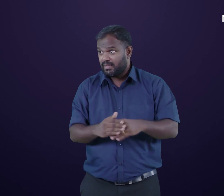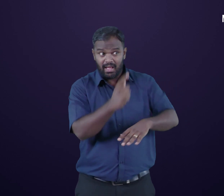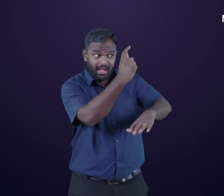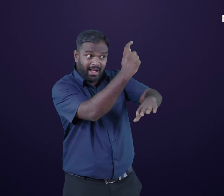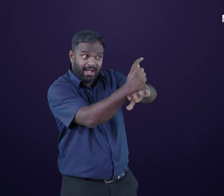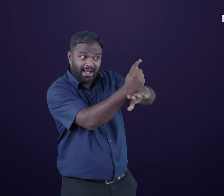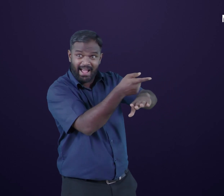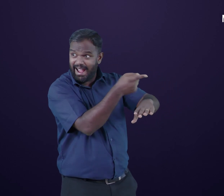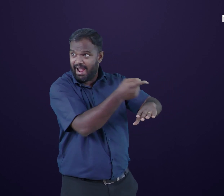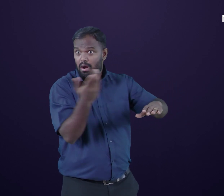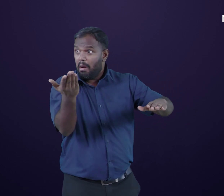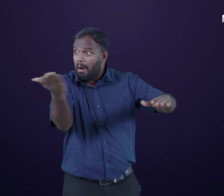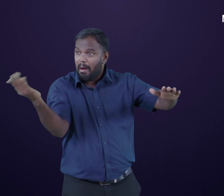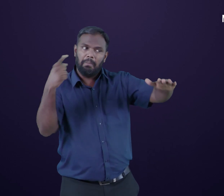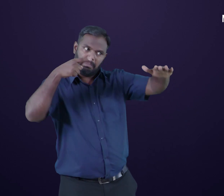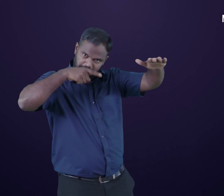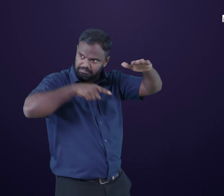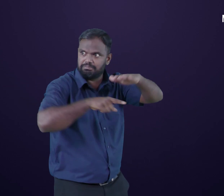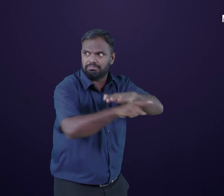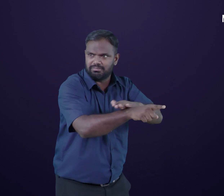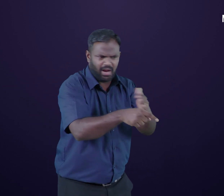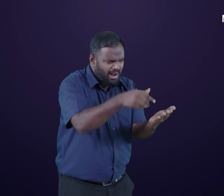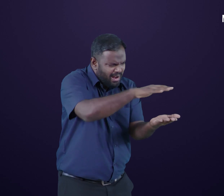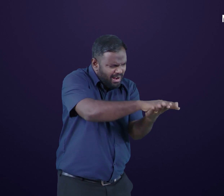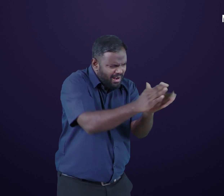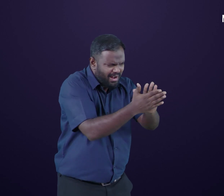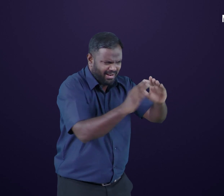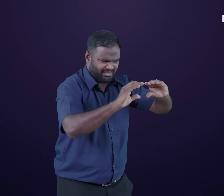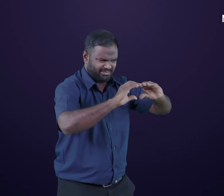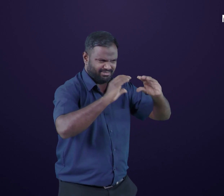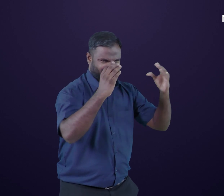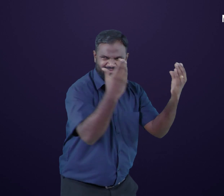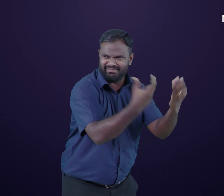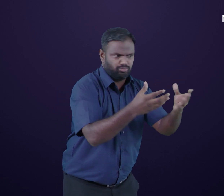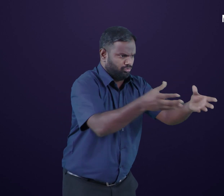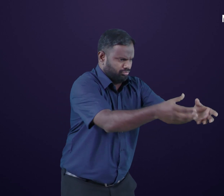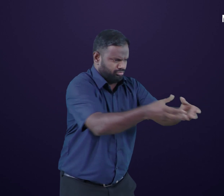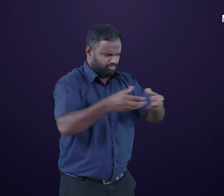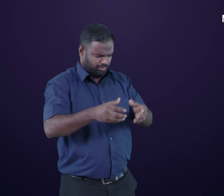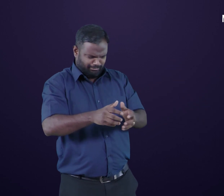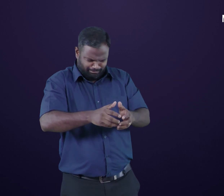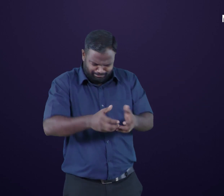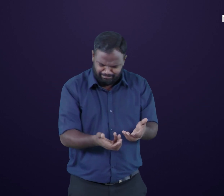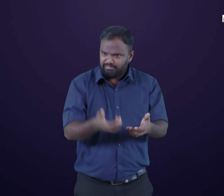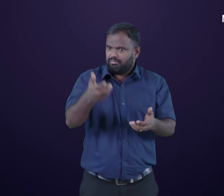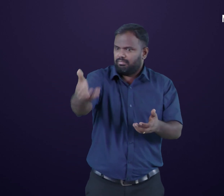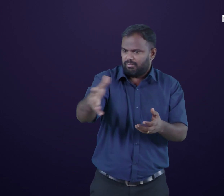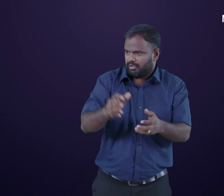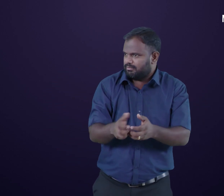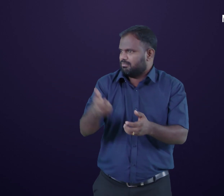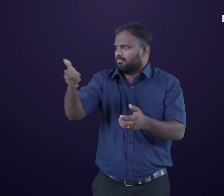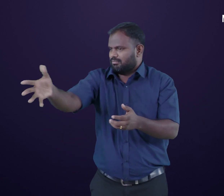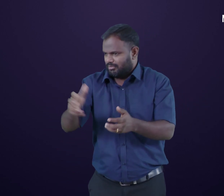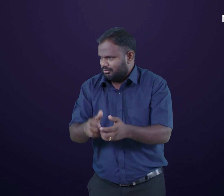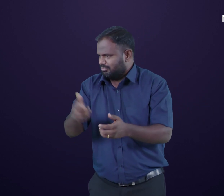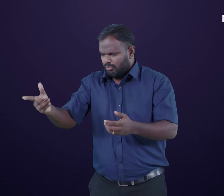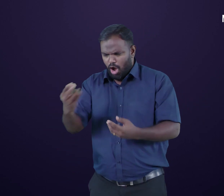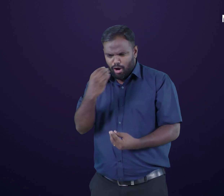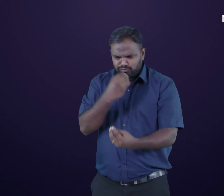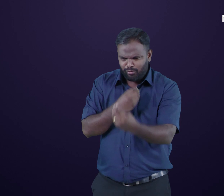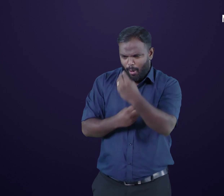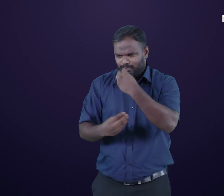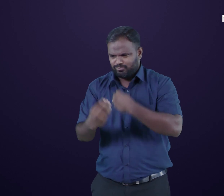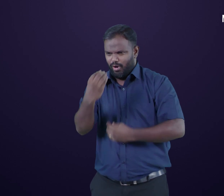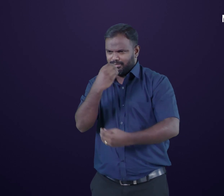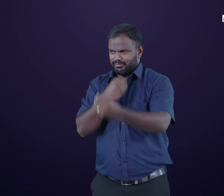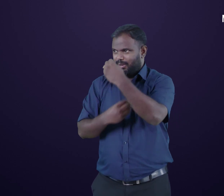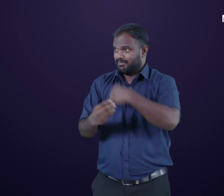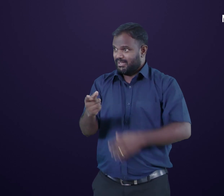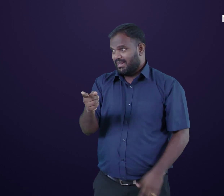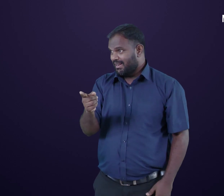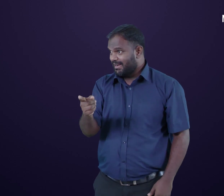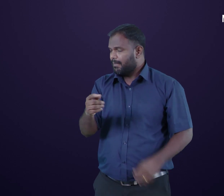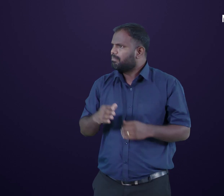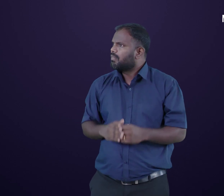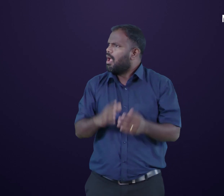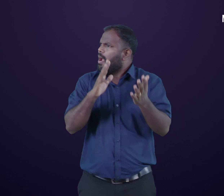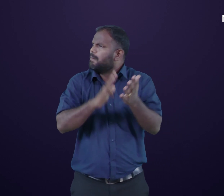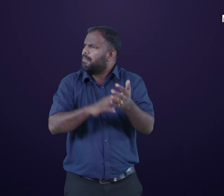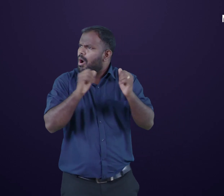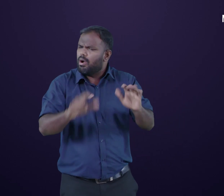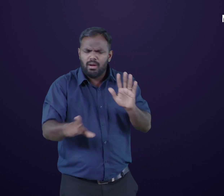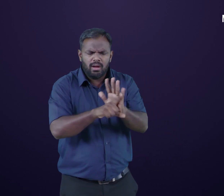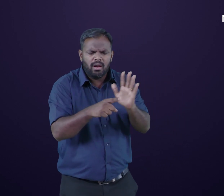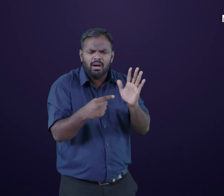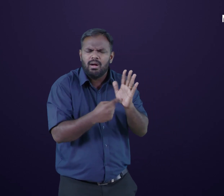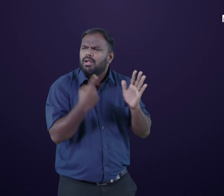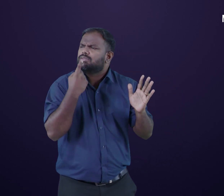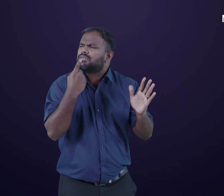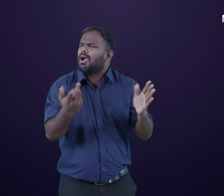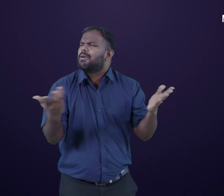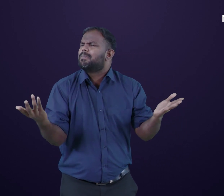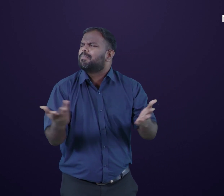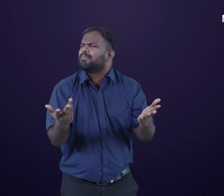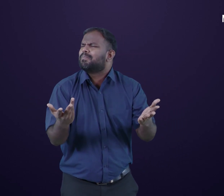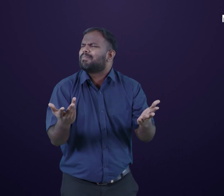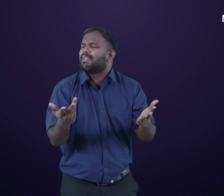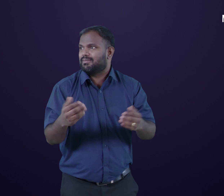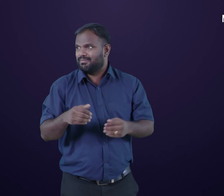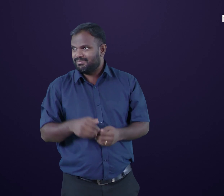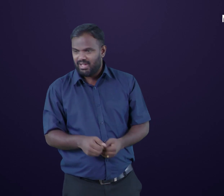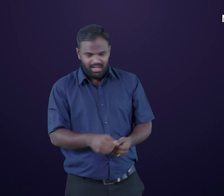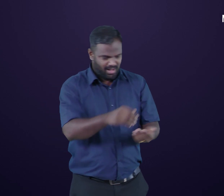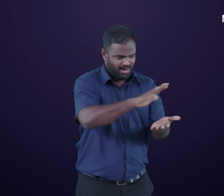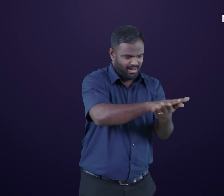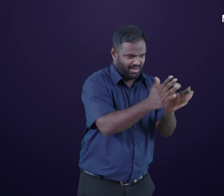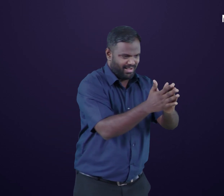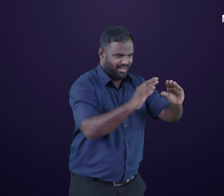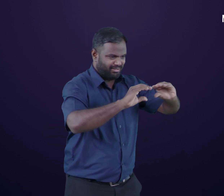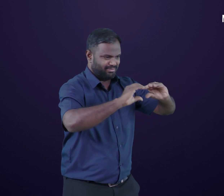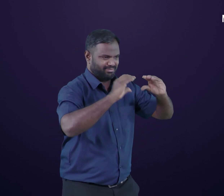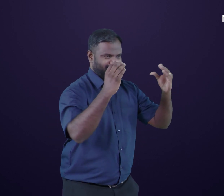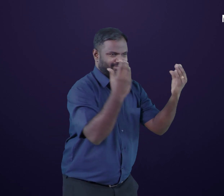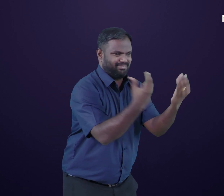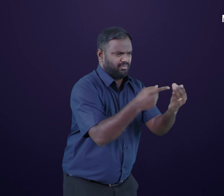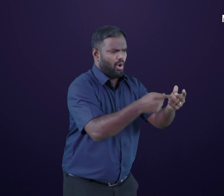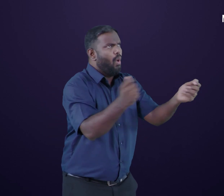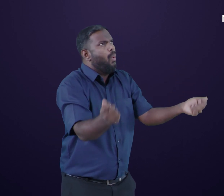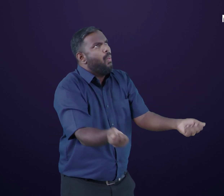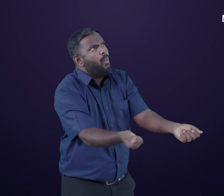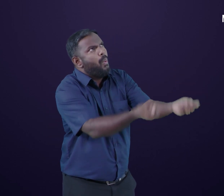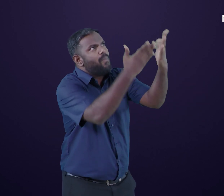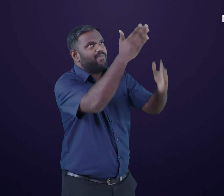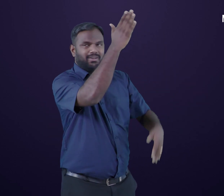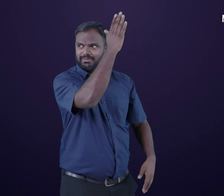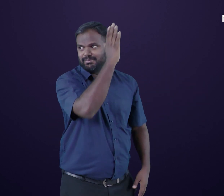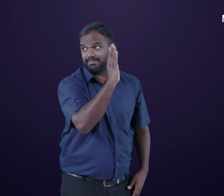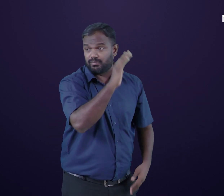David went into God’s house and ate the bread that was offered to God. He also gave some of it to those who were with him.